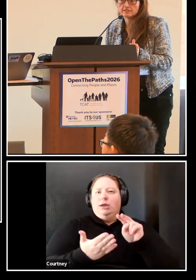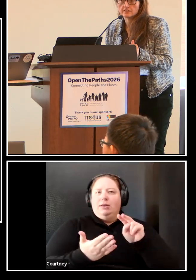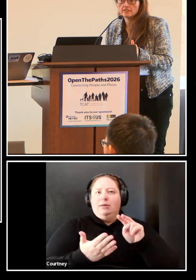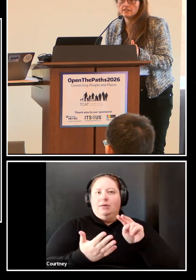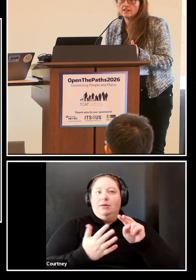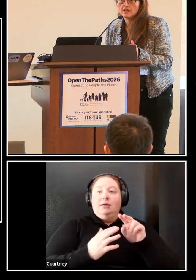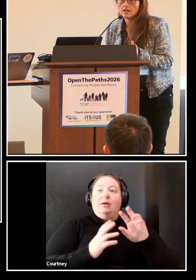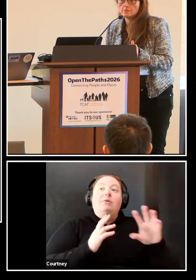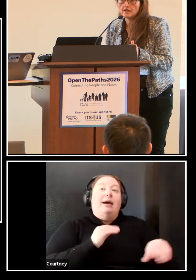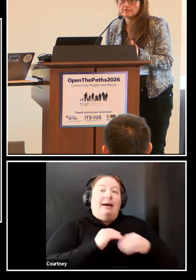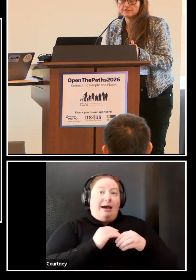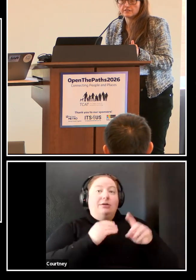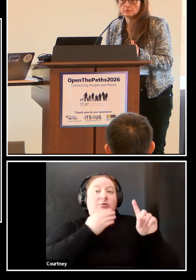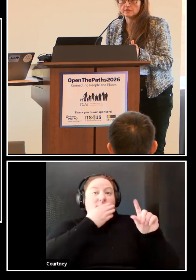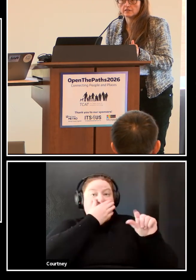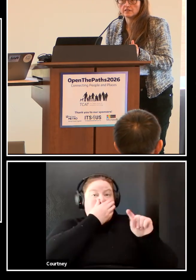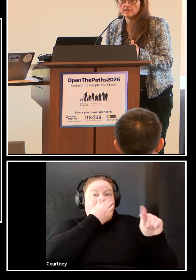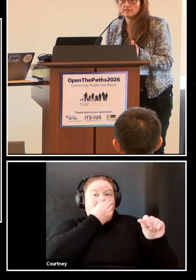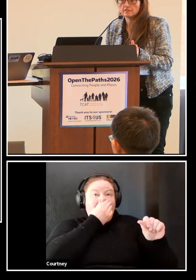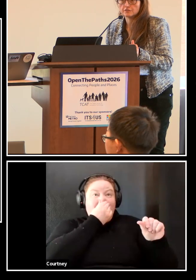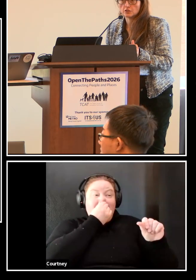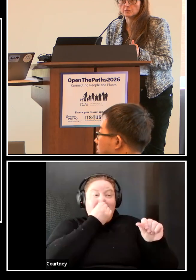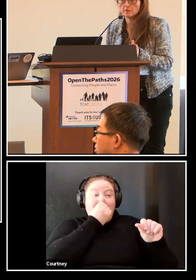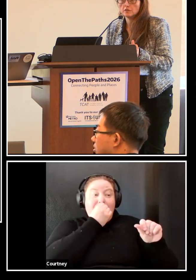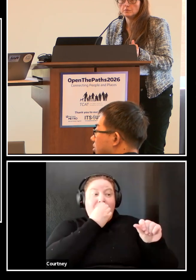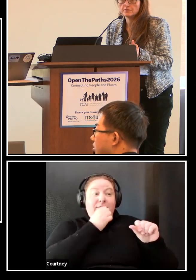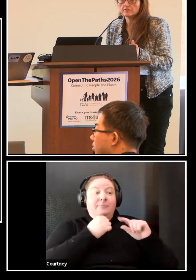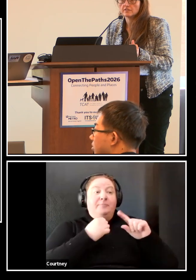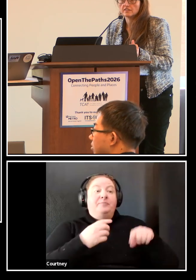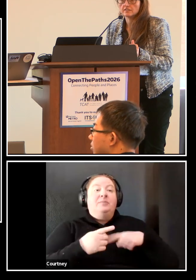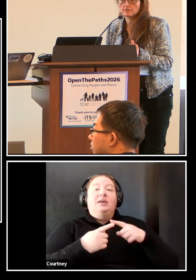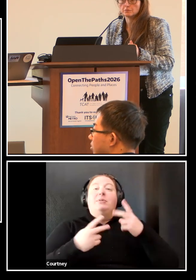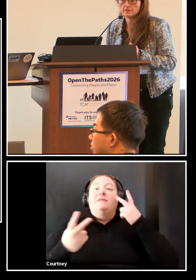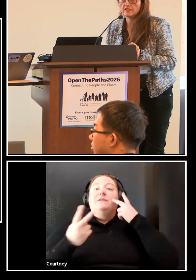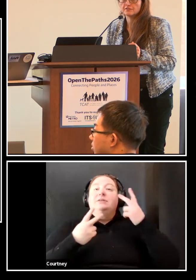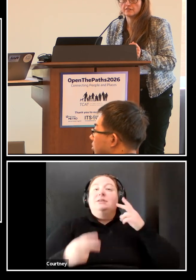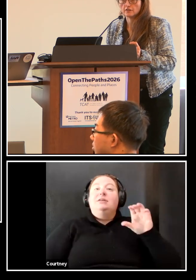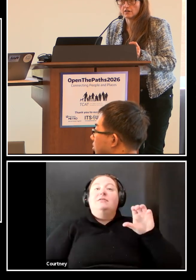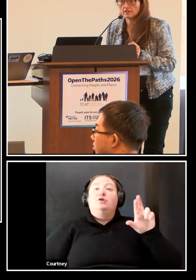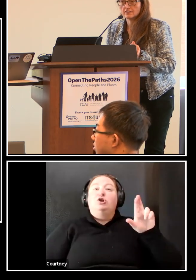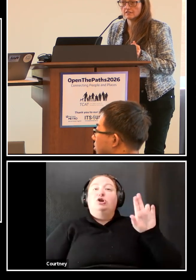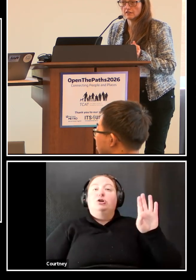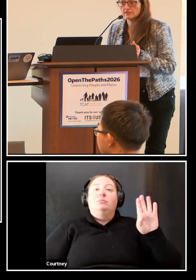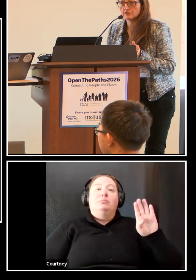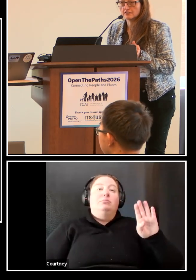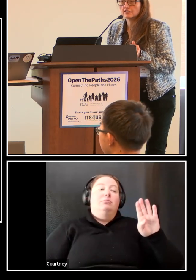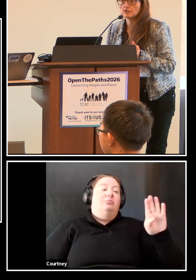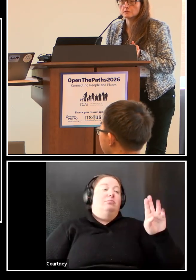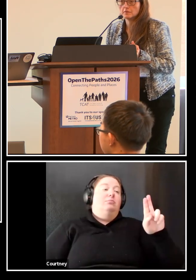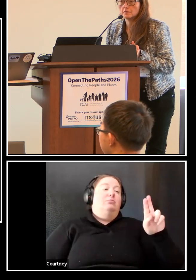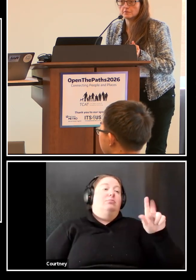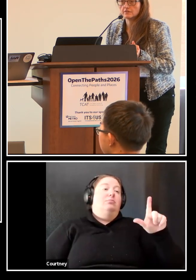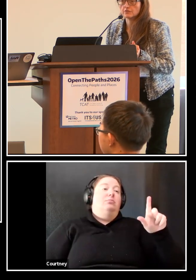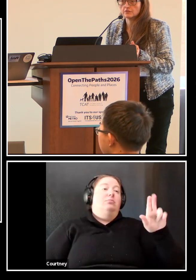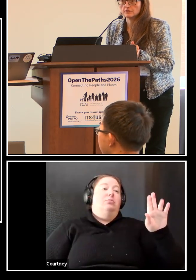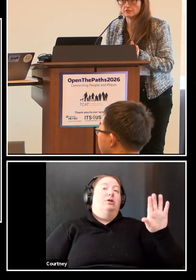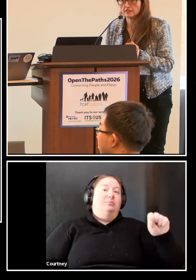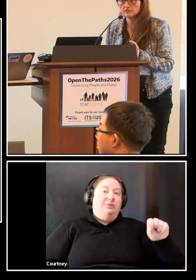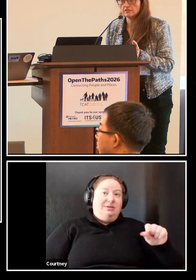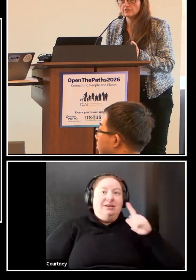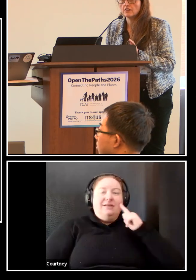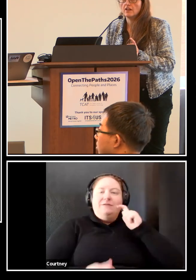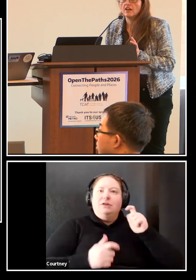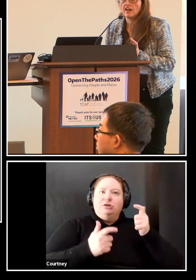firstly about visibility of curb bulbs and the if there are larger curb bulbs in certain locations.